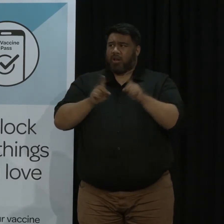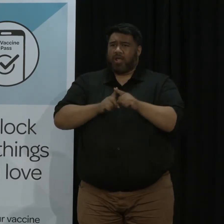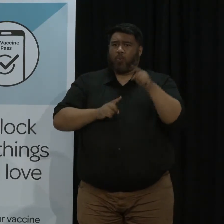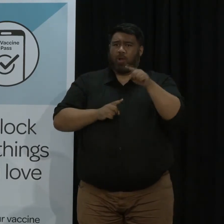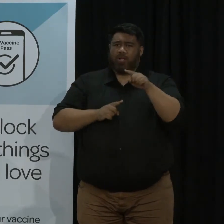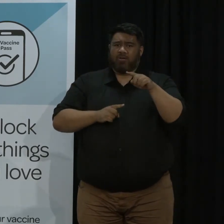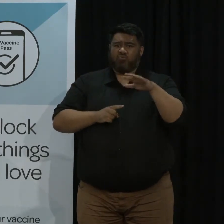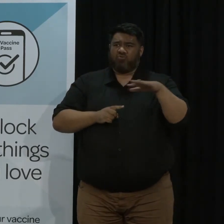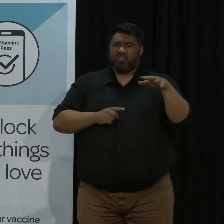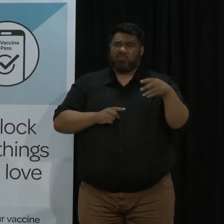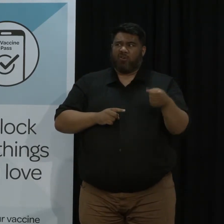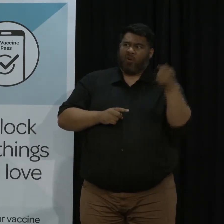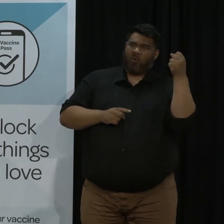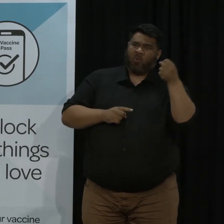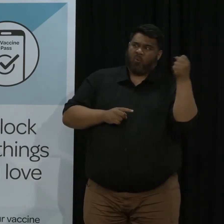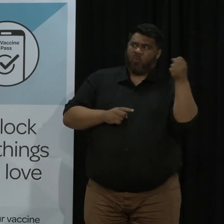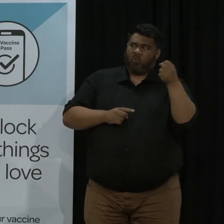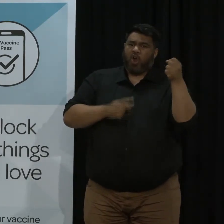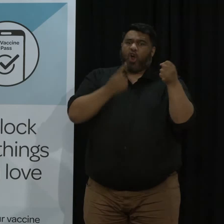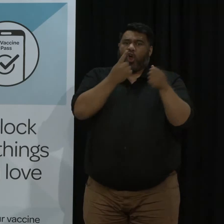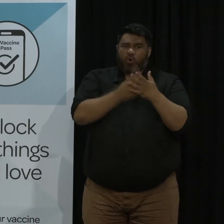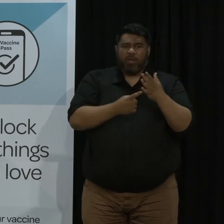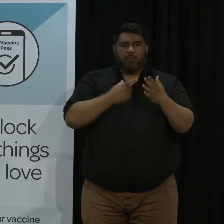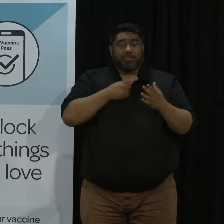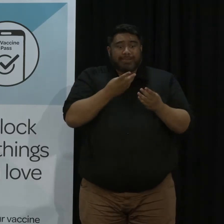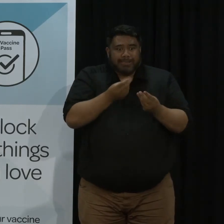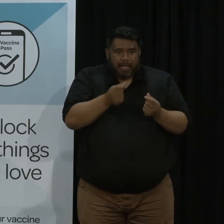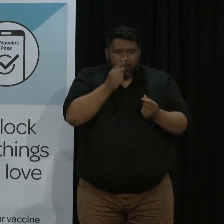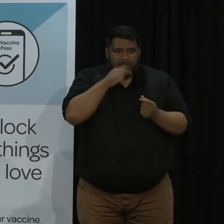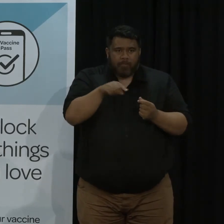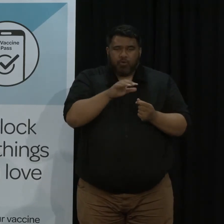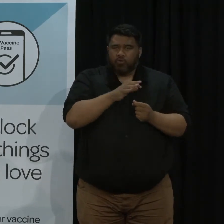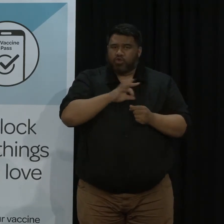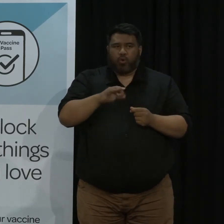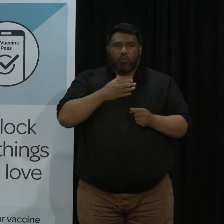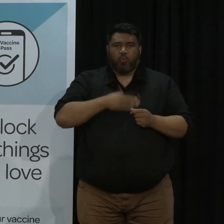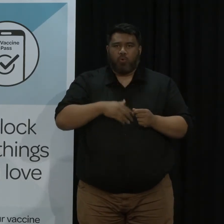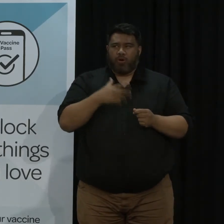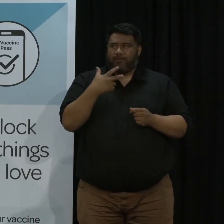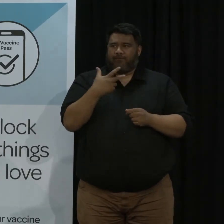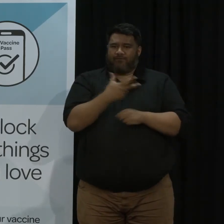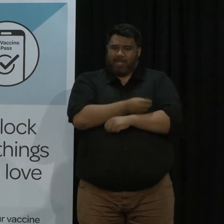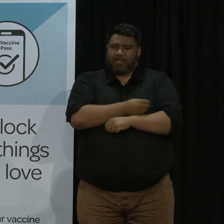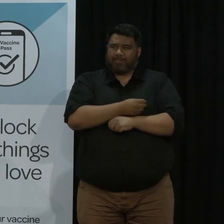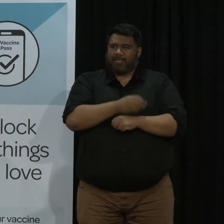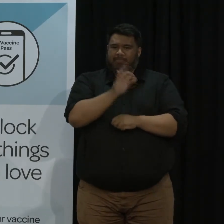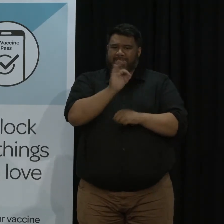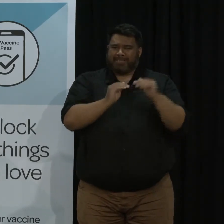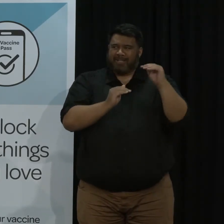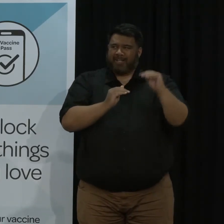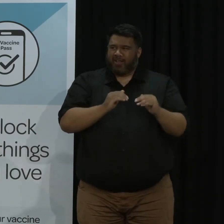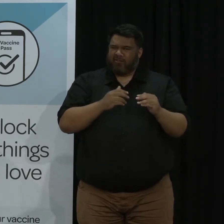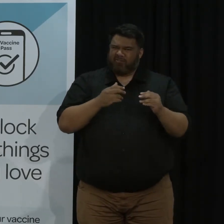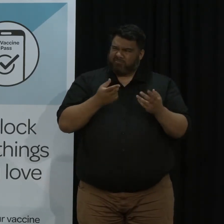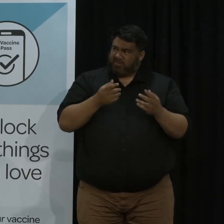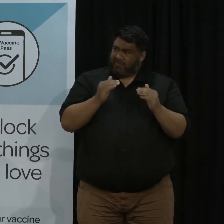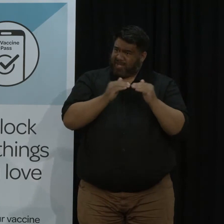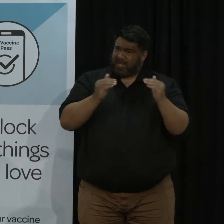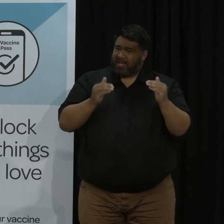You will be creating a divide when you have got a whole region held back by a few pockets of people who don't